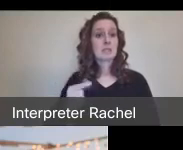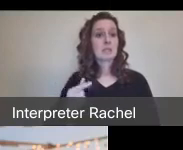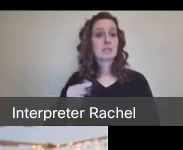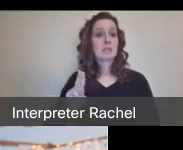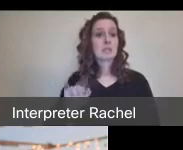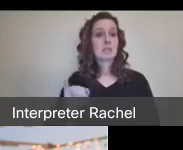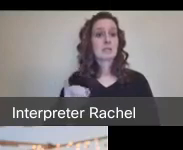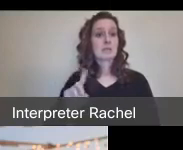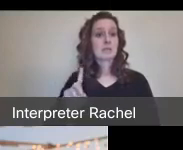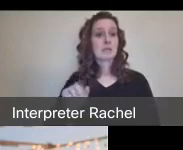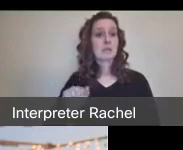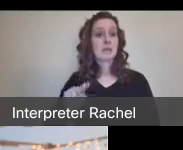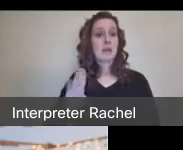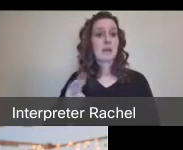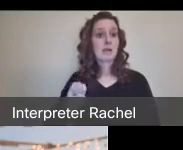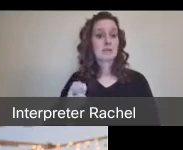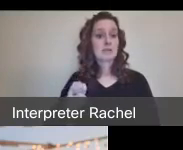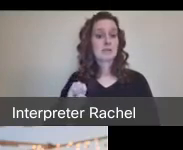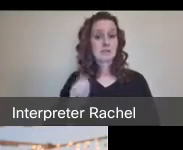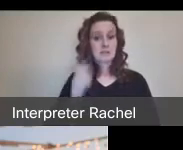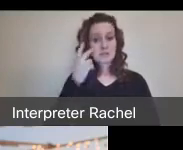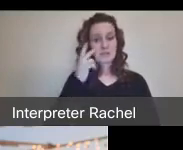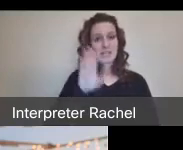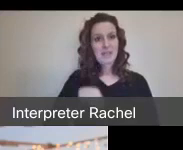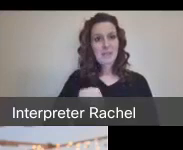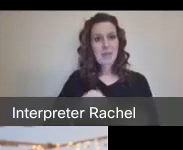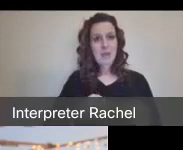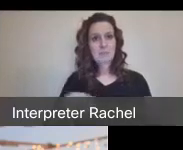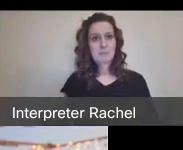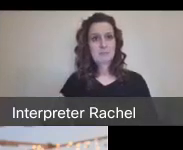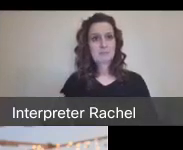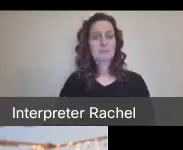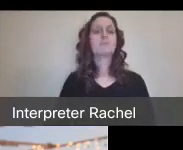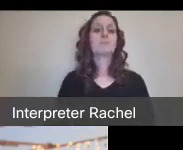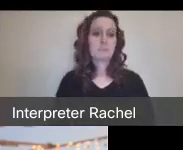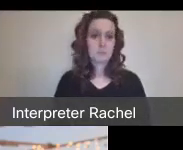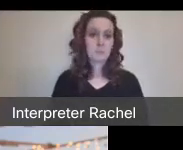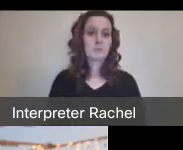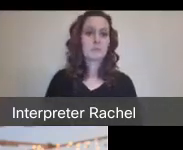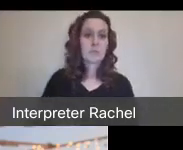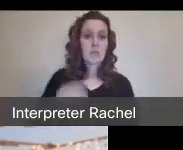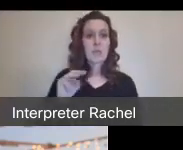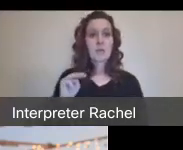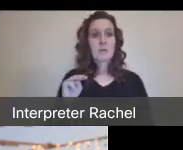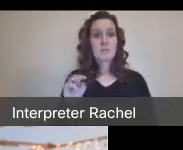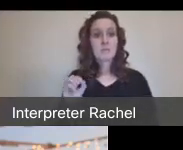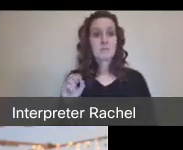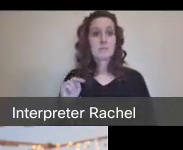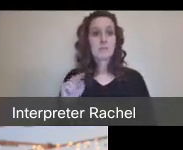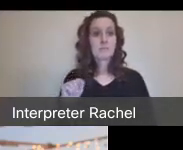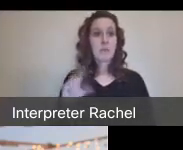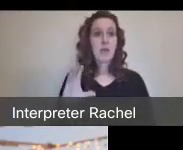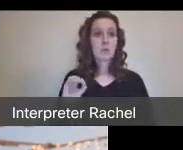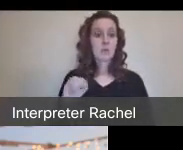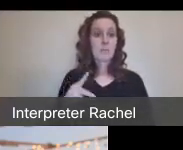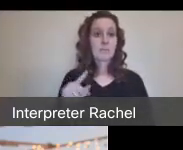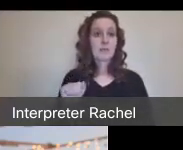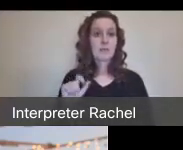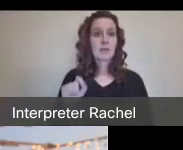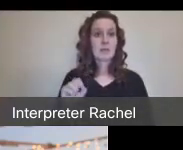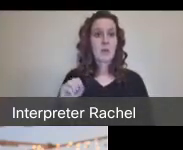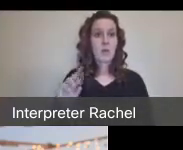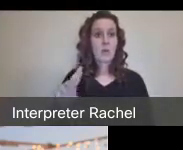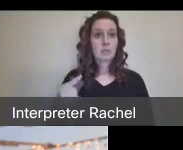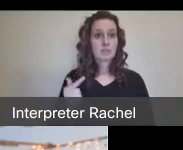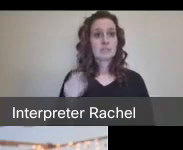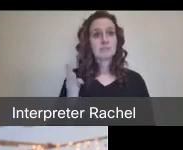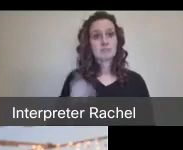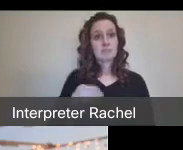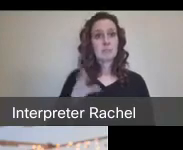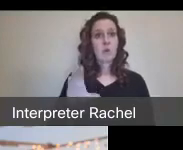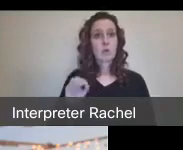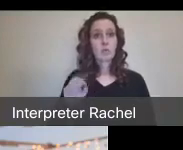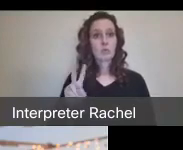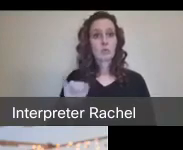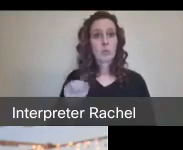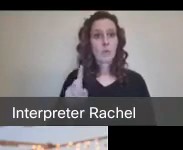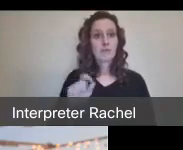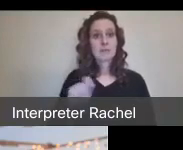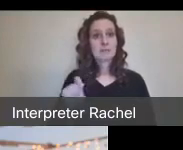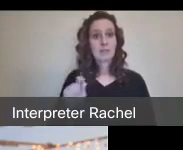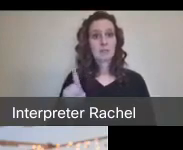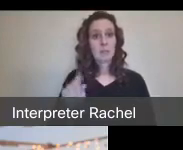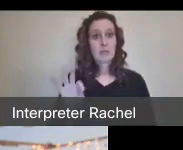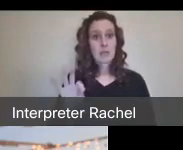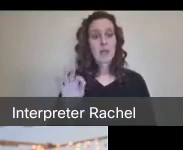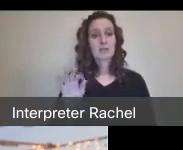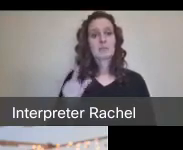and you can see that URL on the screen in front of you: www.montcopa.org/COVID-19guidance